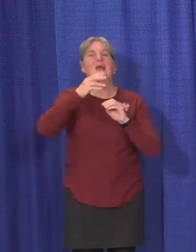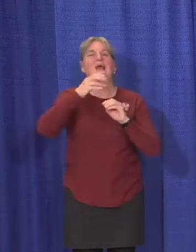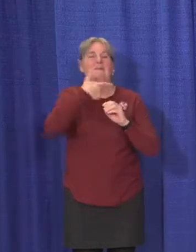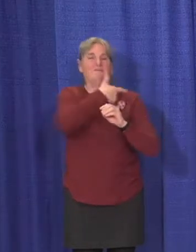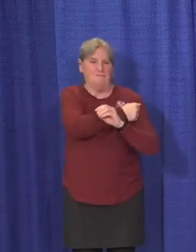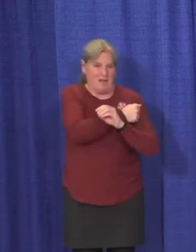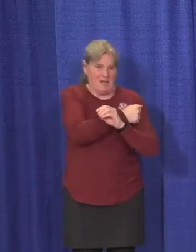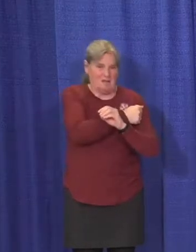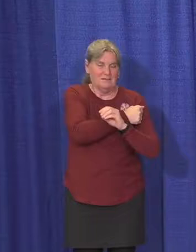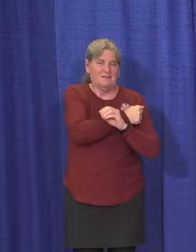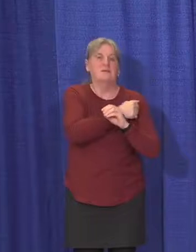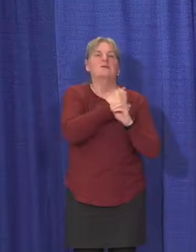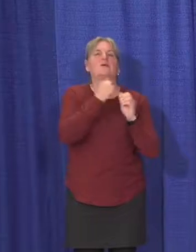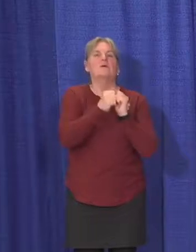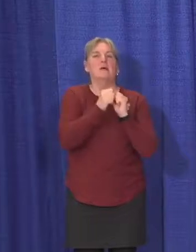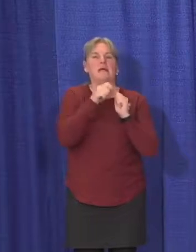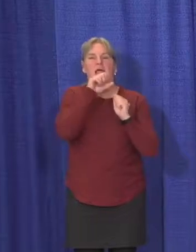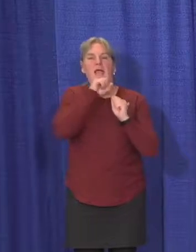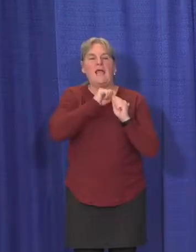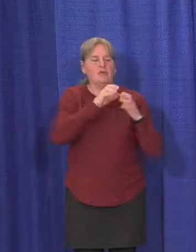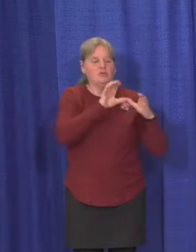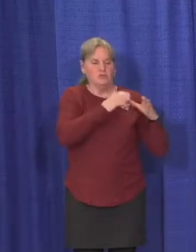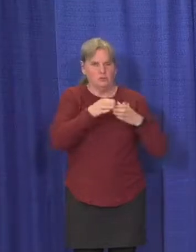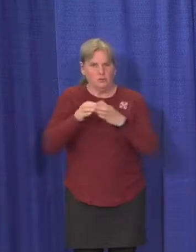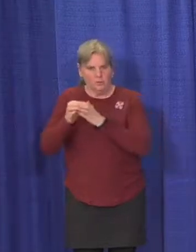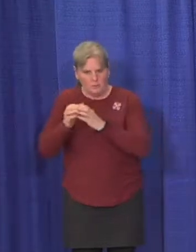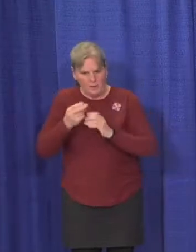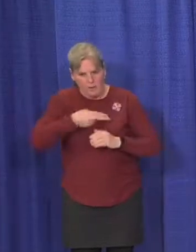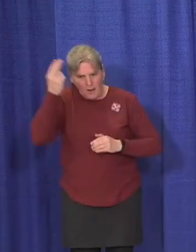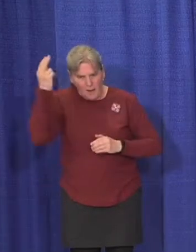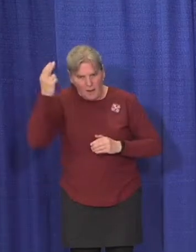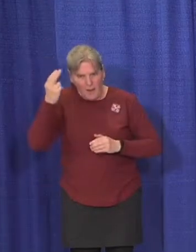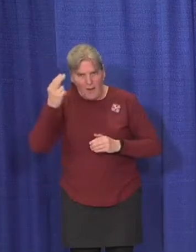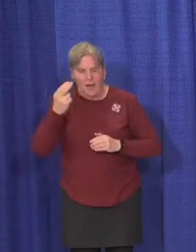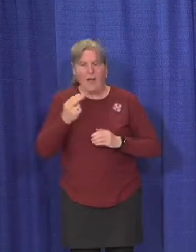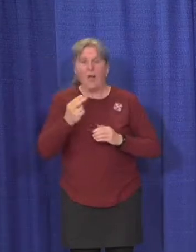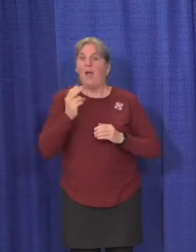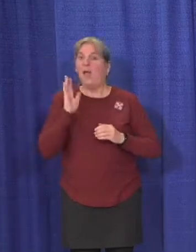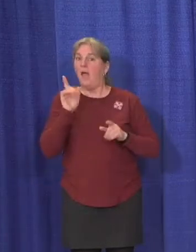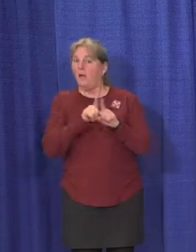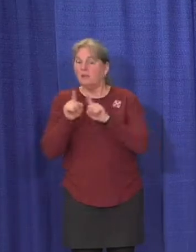vaccine uptake, until we have successfully phased in reopening